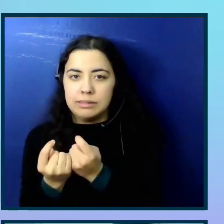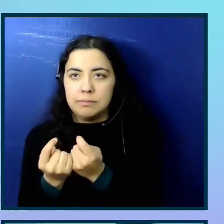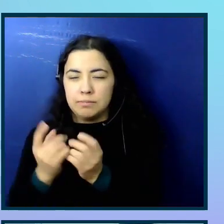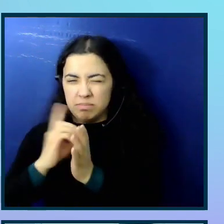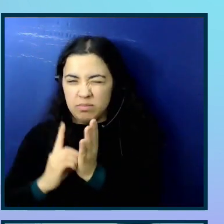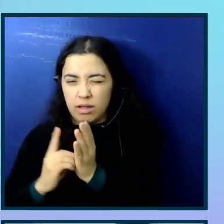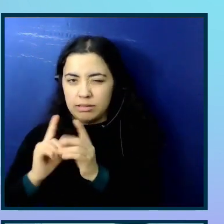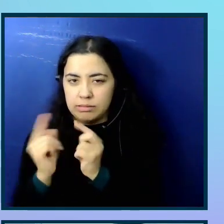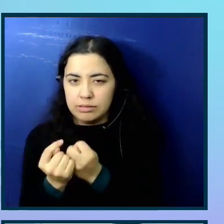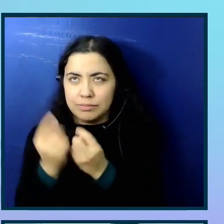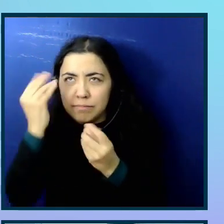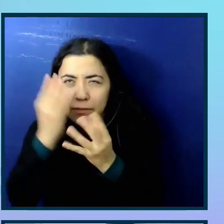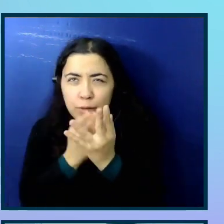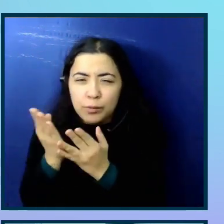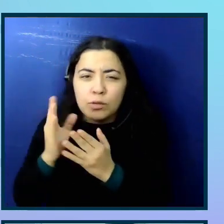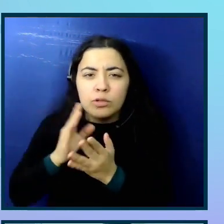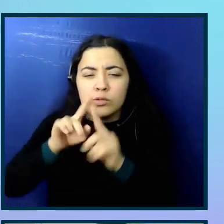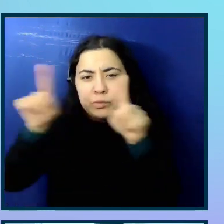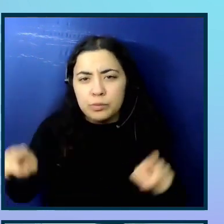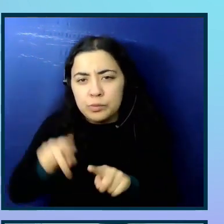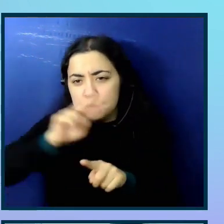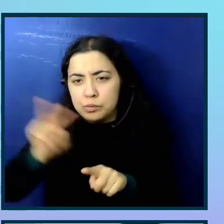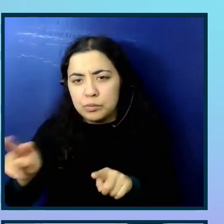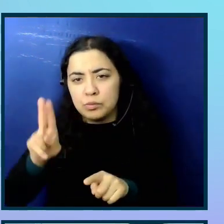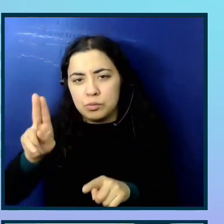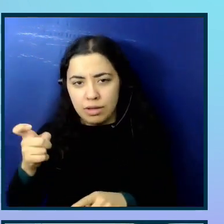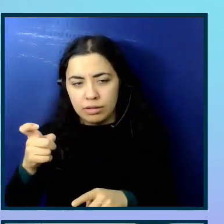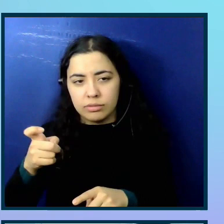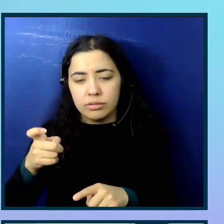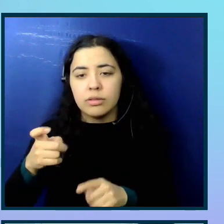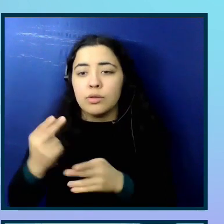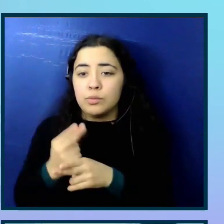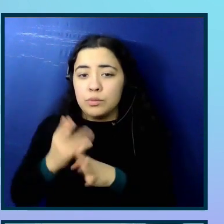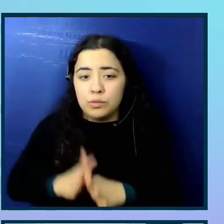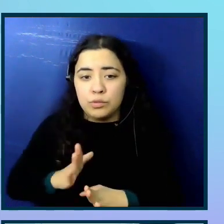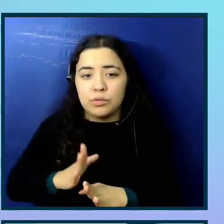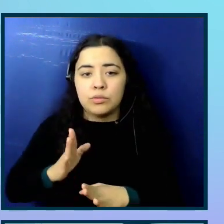screen reader, UX. And so to that end, we sought input from our users that our screen reader users